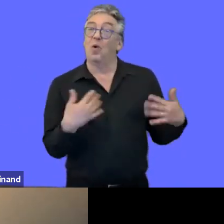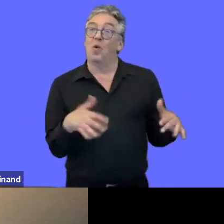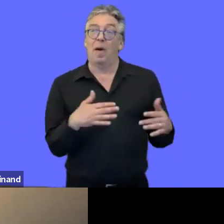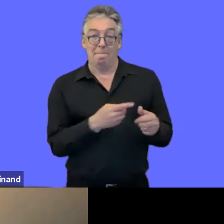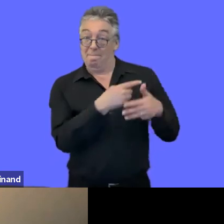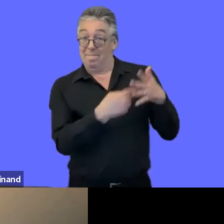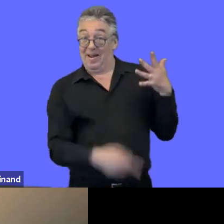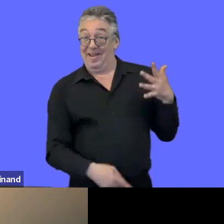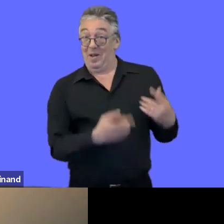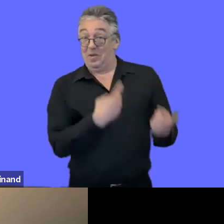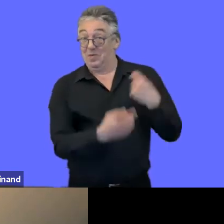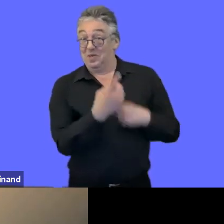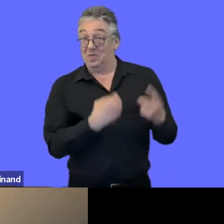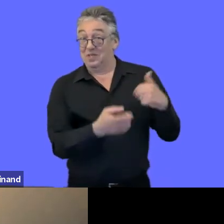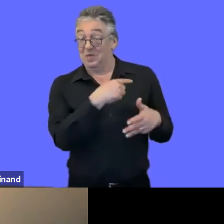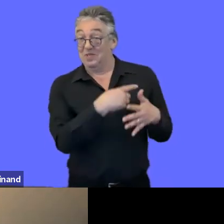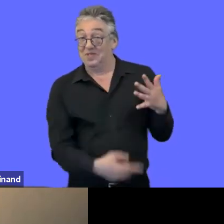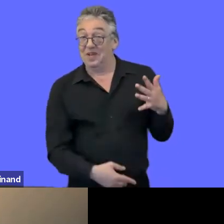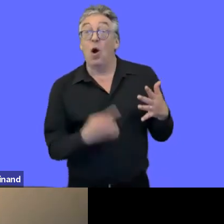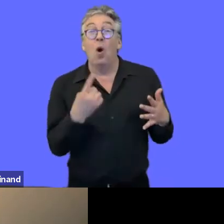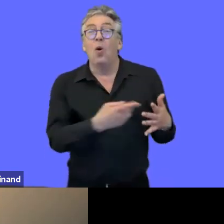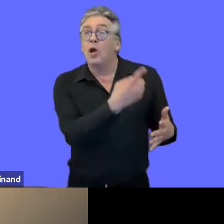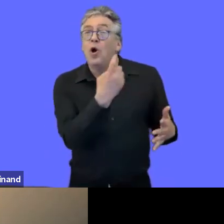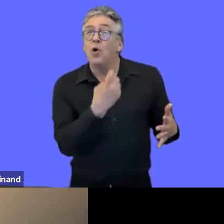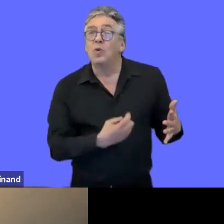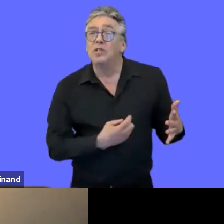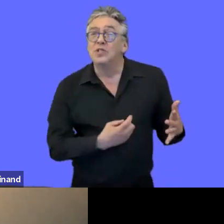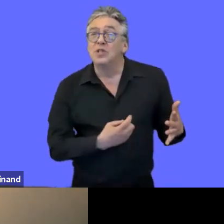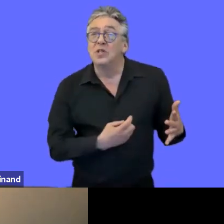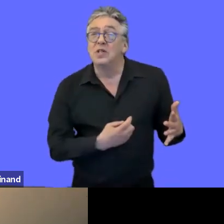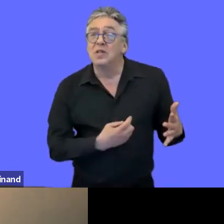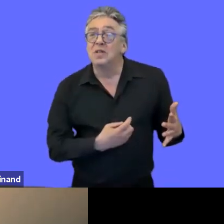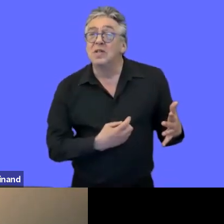that we received and whether the event will be available afterwards